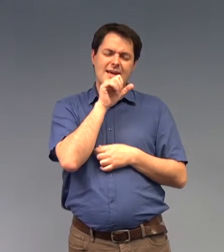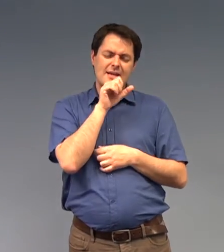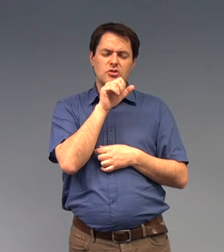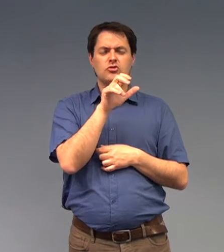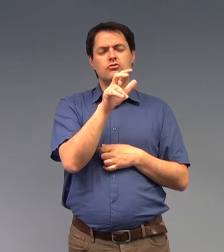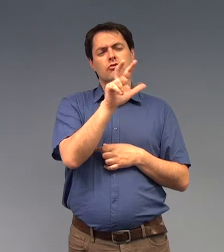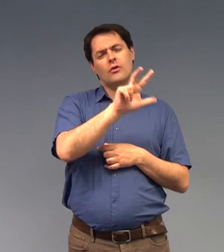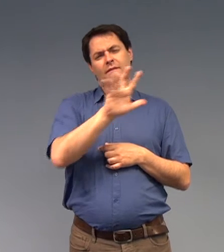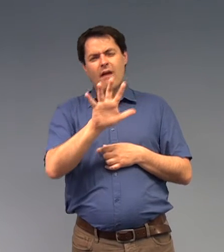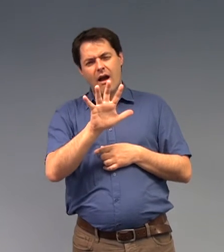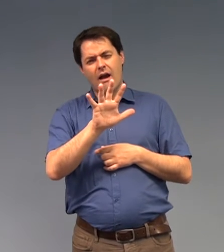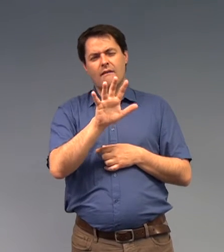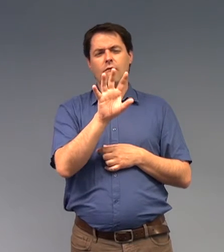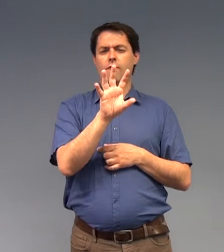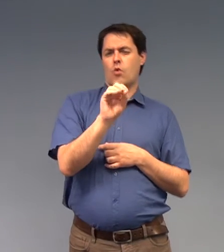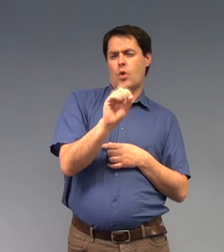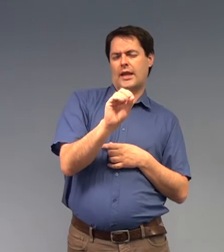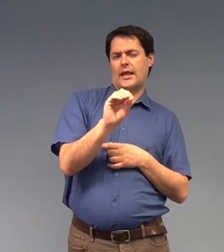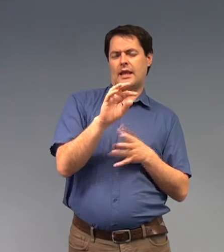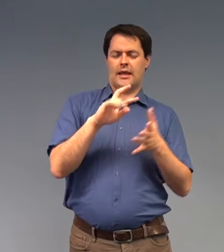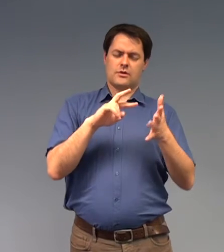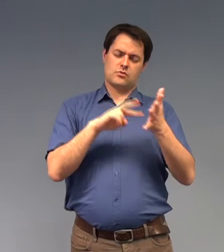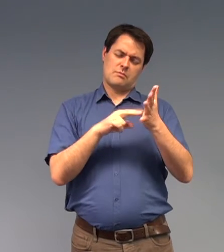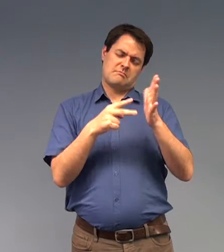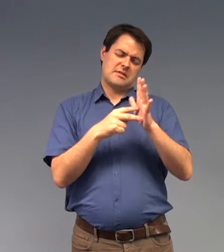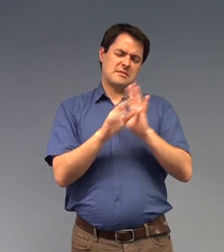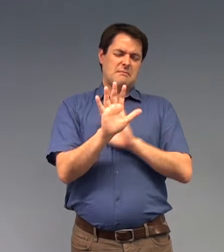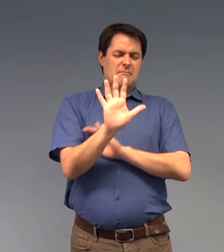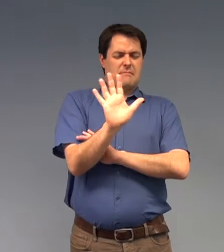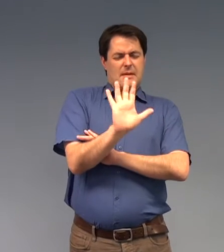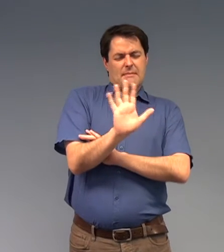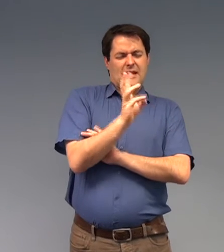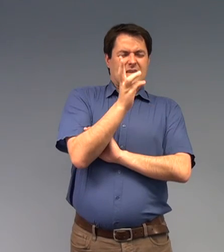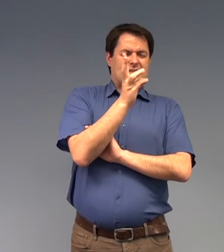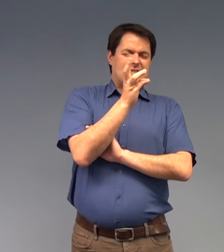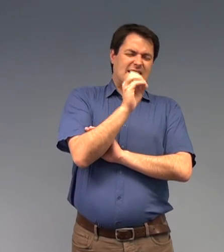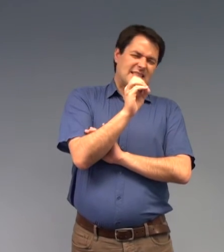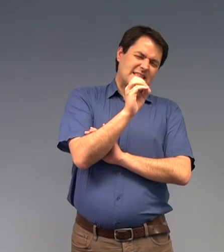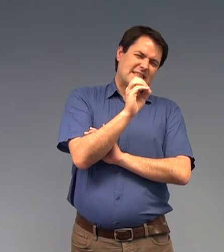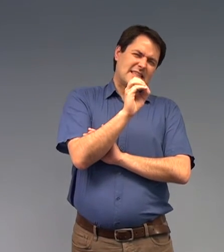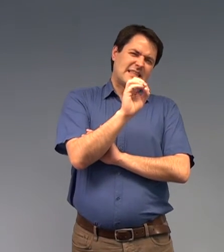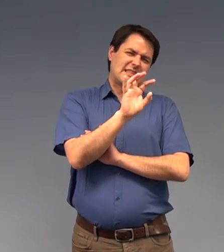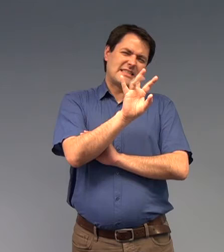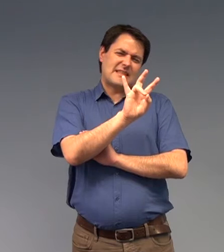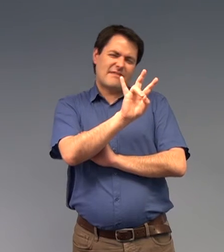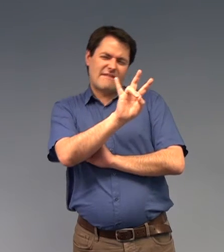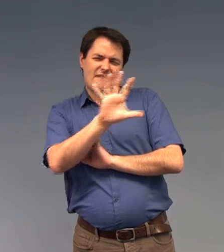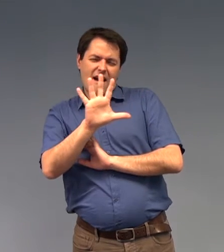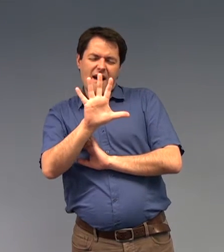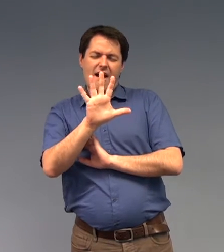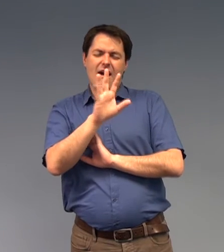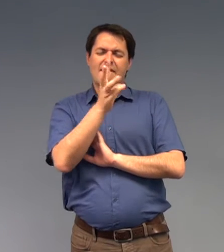And so, assuming Sarah, who was born in 1640, and was examined when she was between 35 and 40 years old,